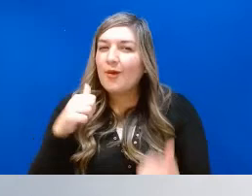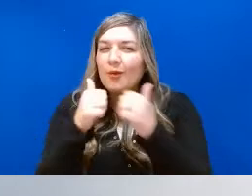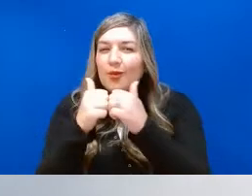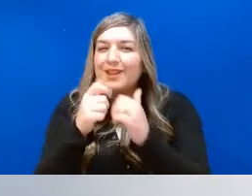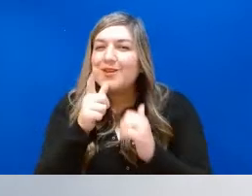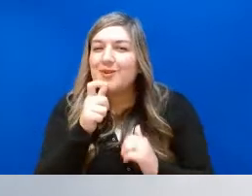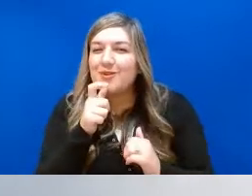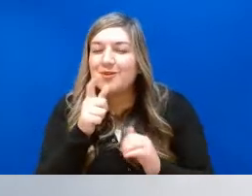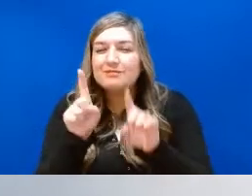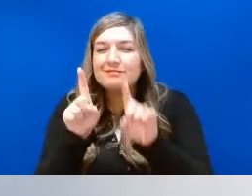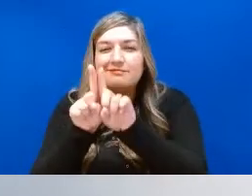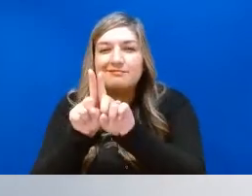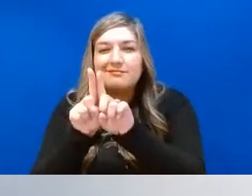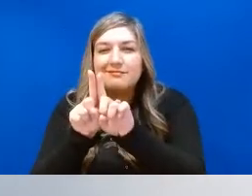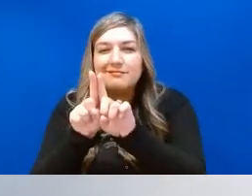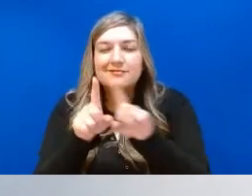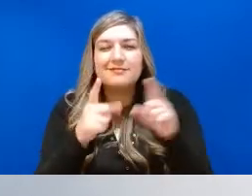What are you doing?